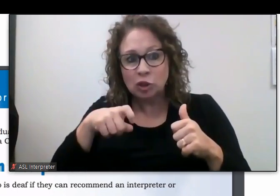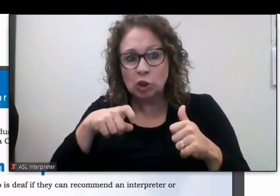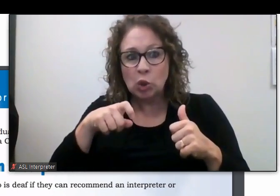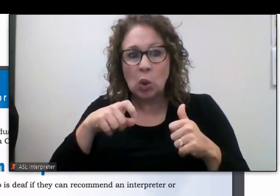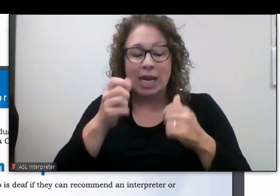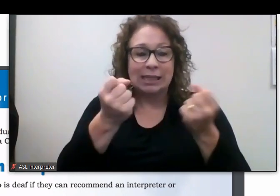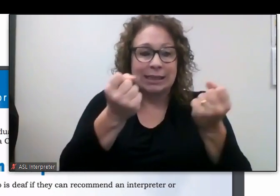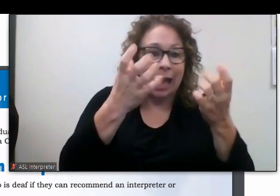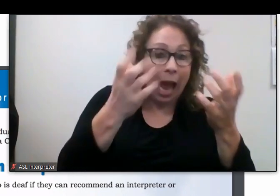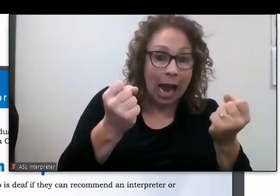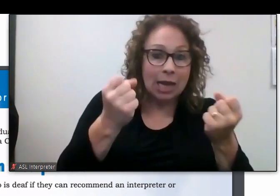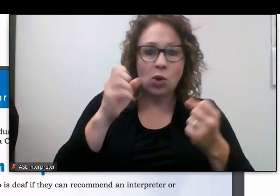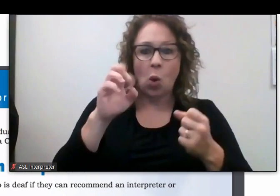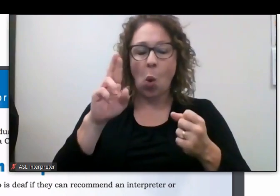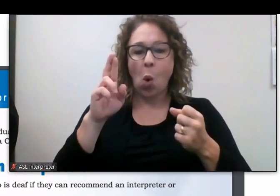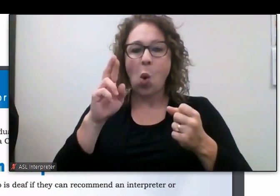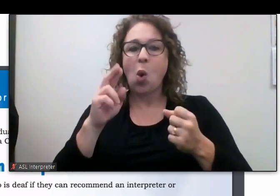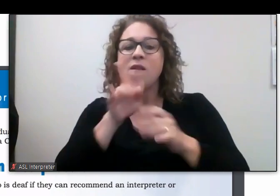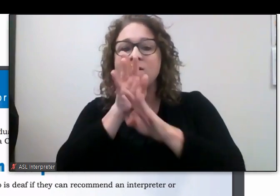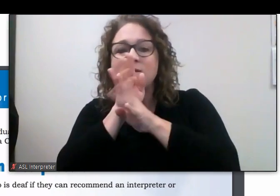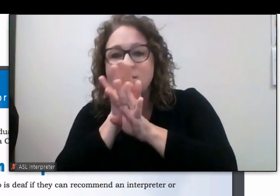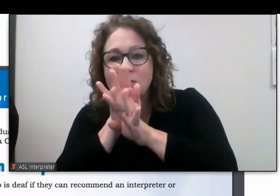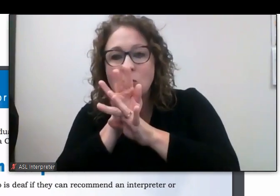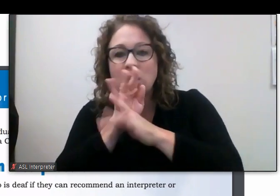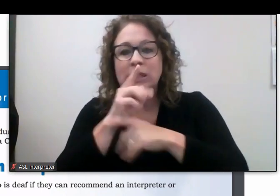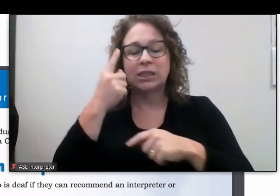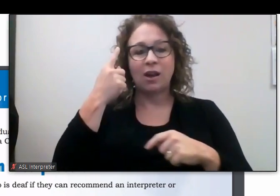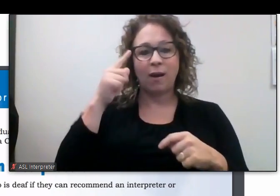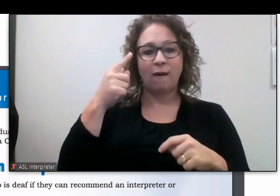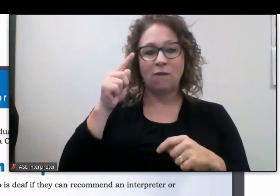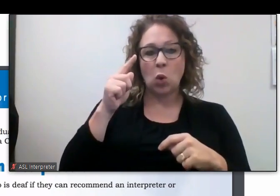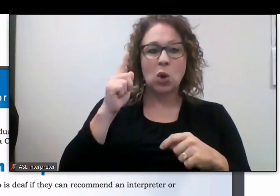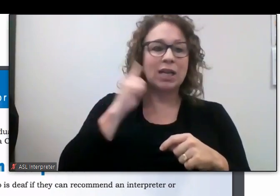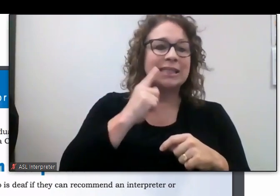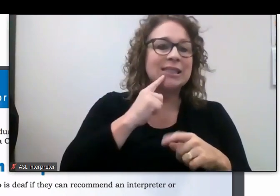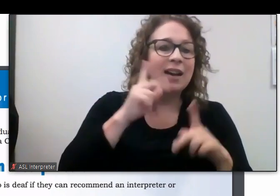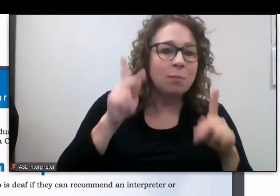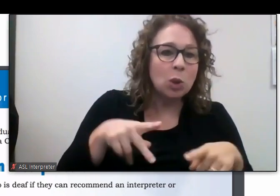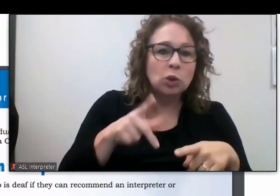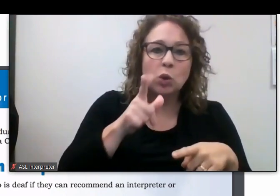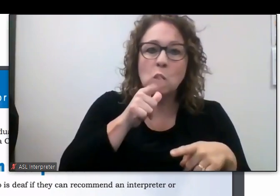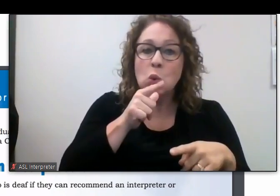or whether they would have to voice for a deaf person who might be signing